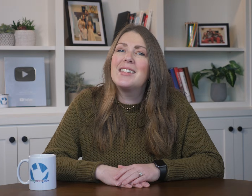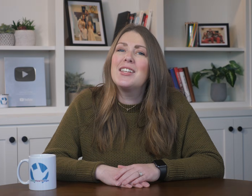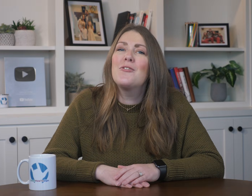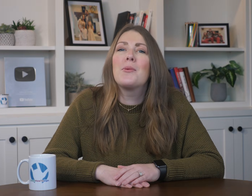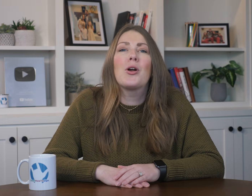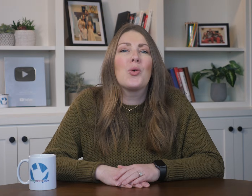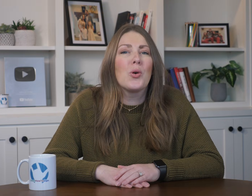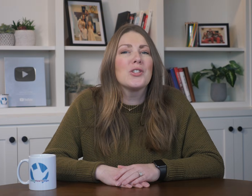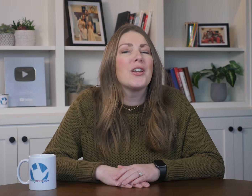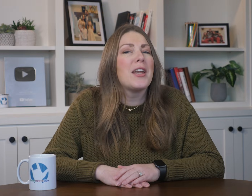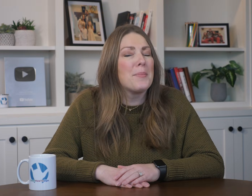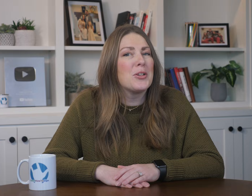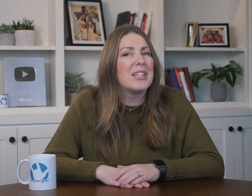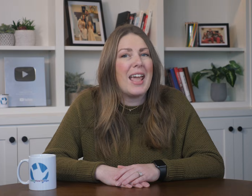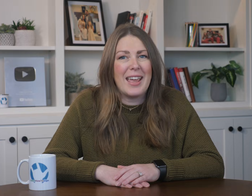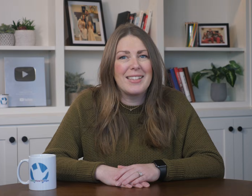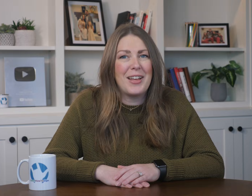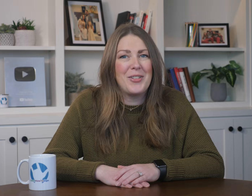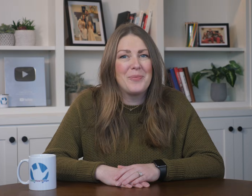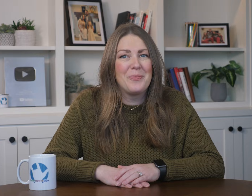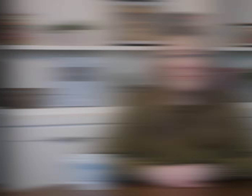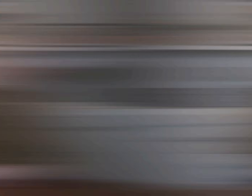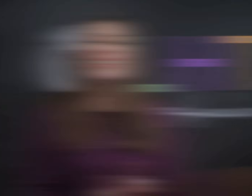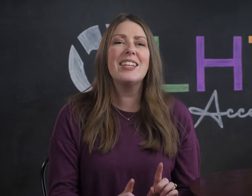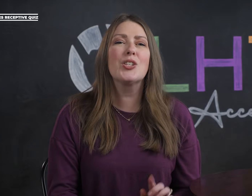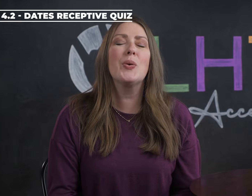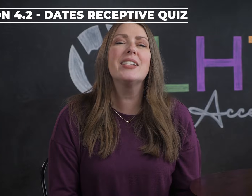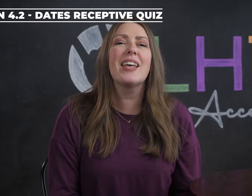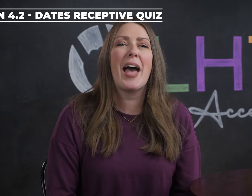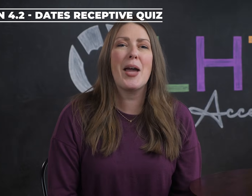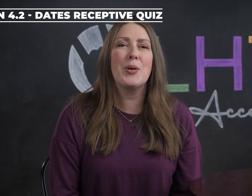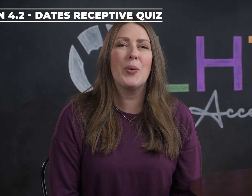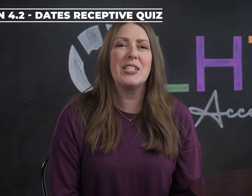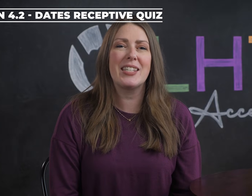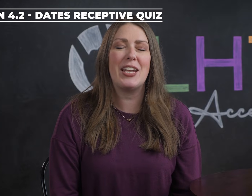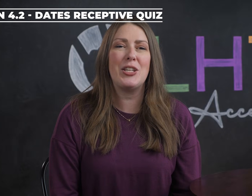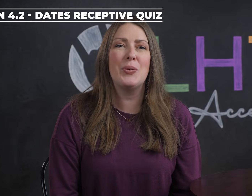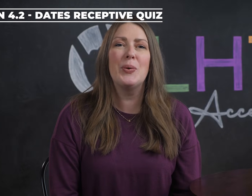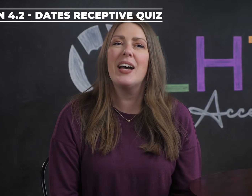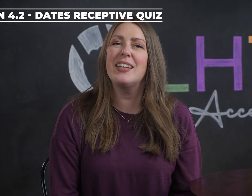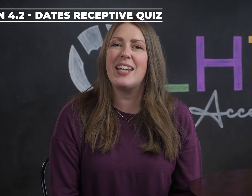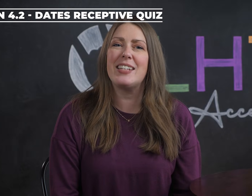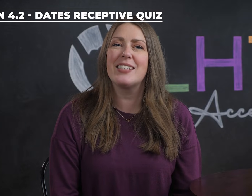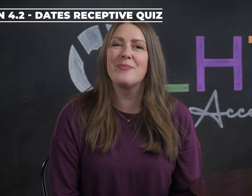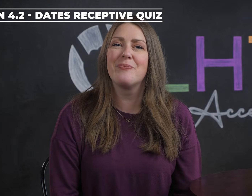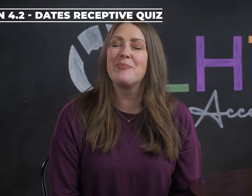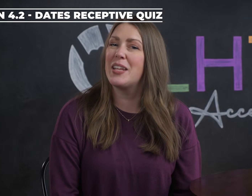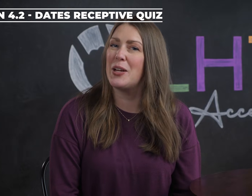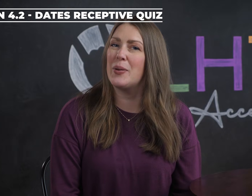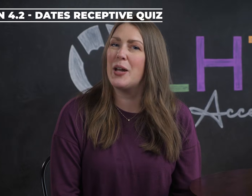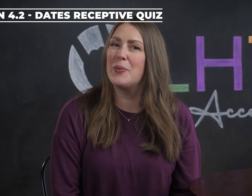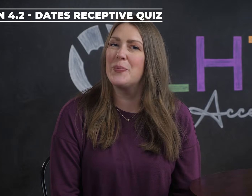the lesson from our course on numbers in ASL. In this quiz, I'm going to sign you a date. Here we go.